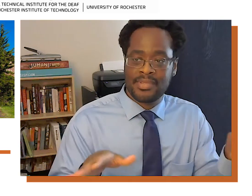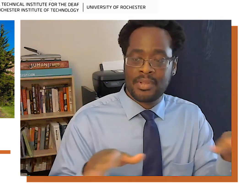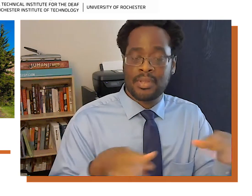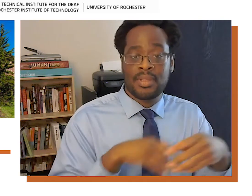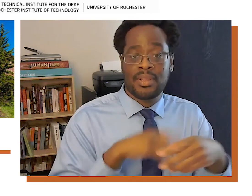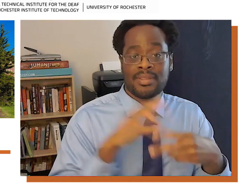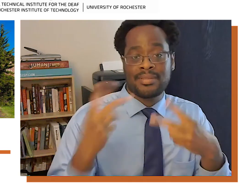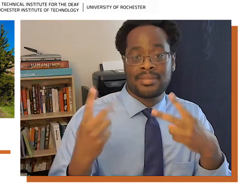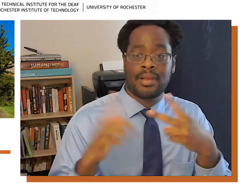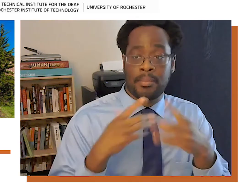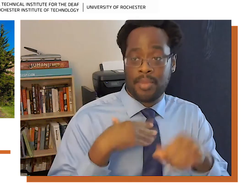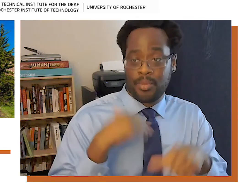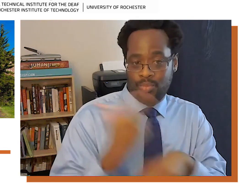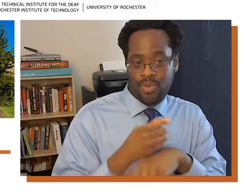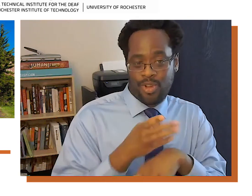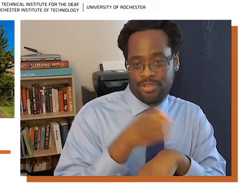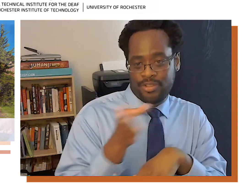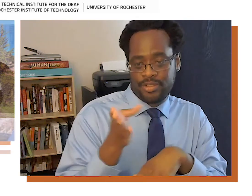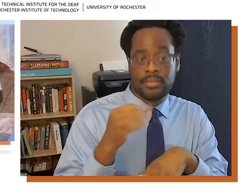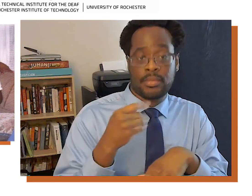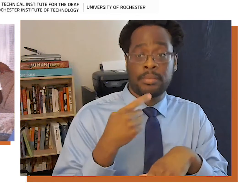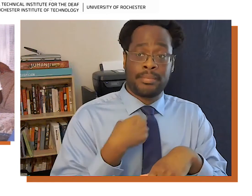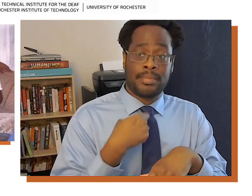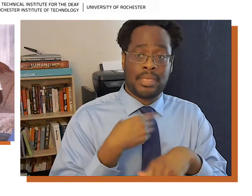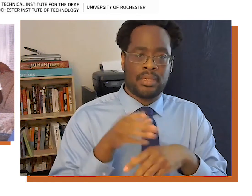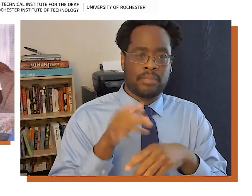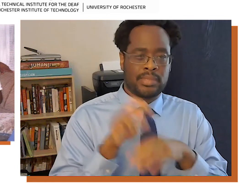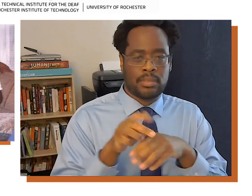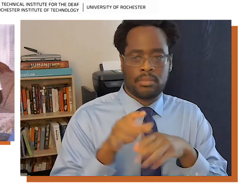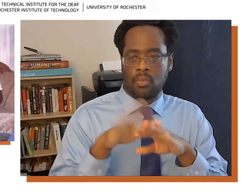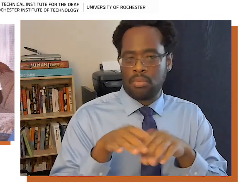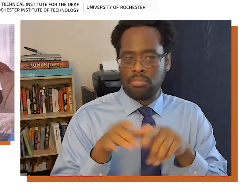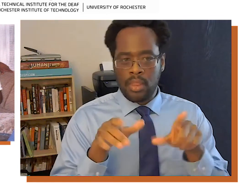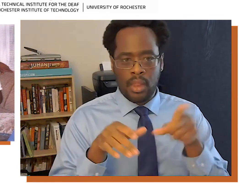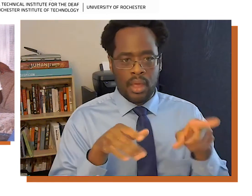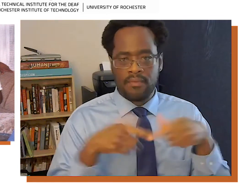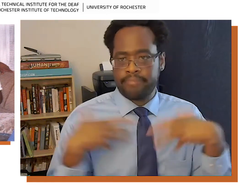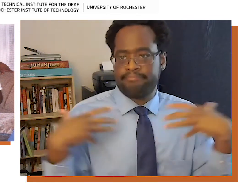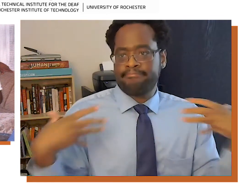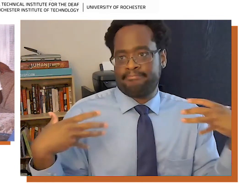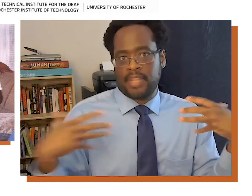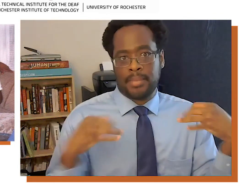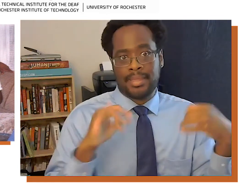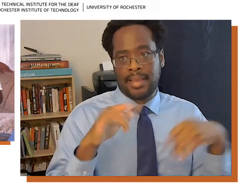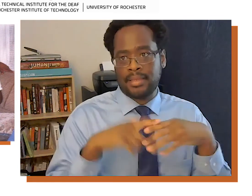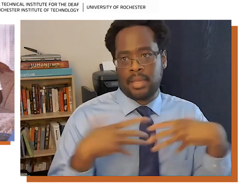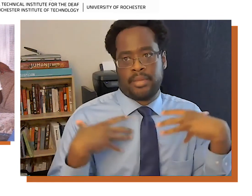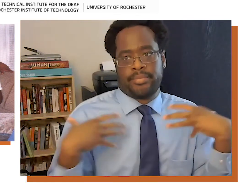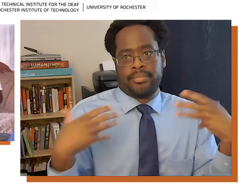like I might not be able to succeed, and then my brother, who-- Here in the picture, I'm on the left.